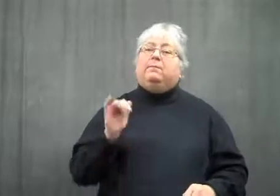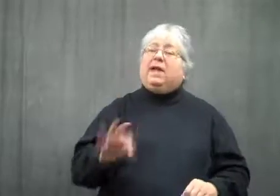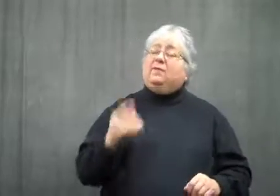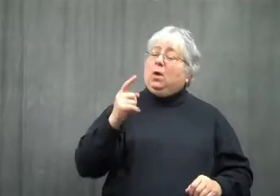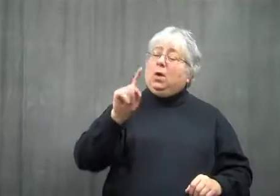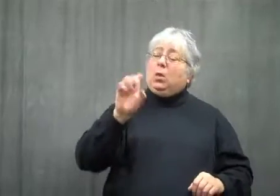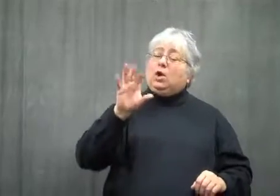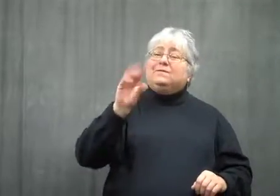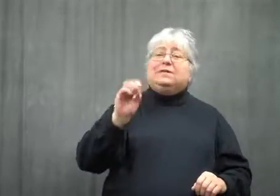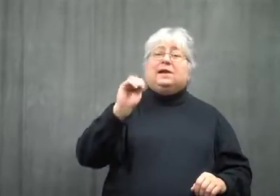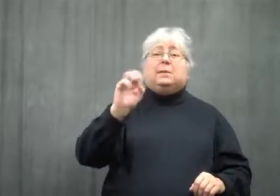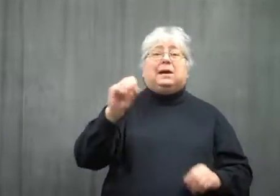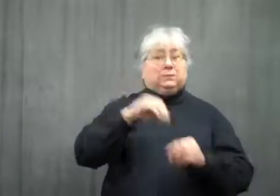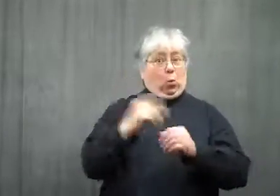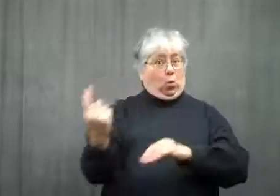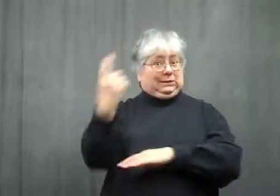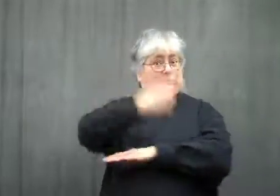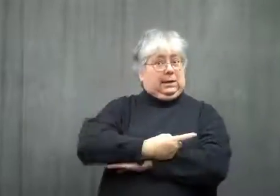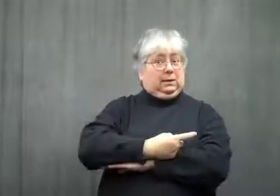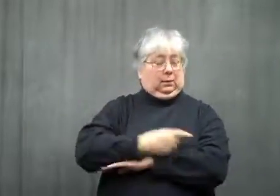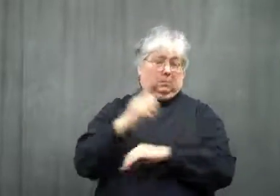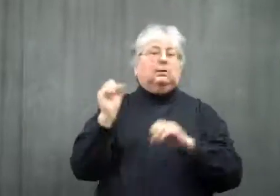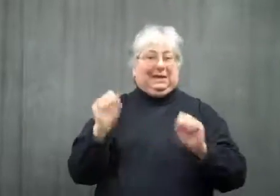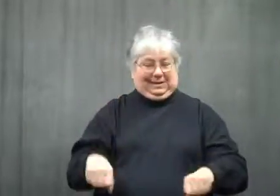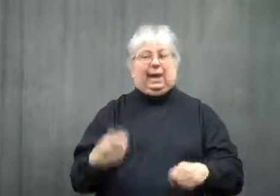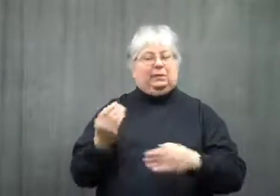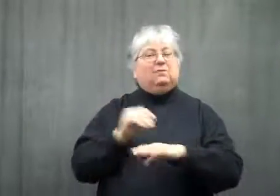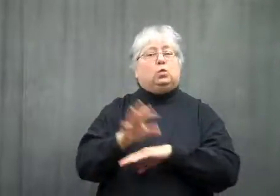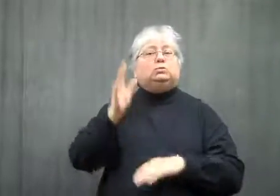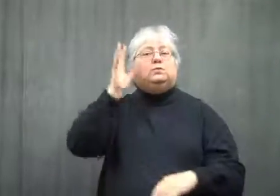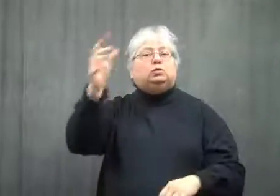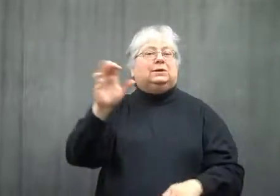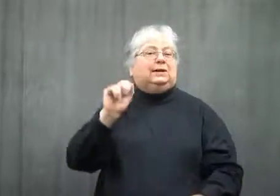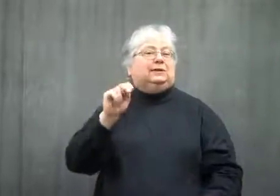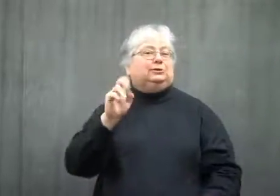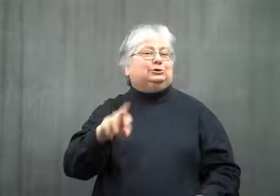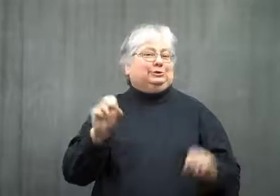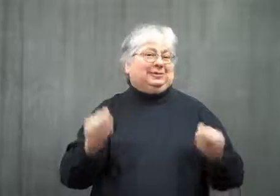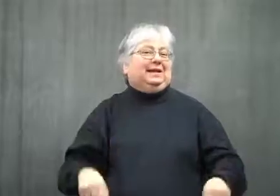Exposure to 150 milliseverts in a day can lead to cancer in the future.